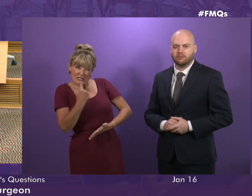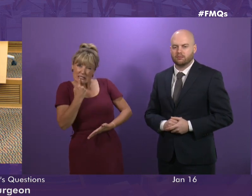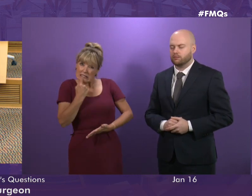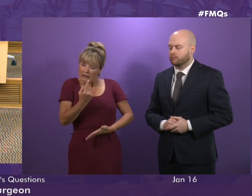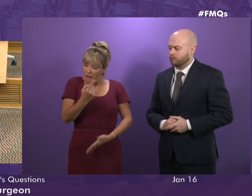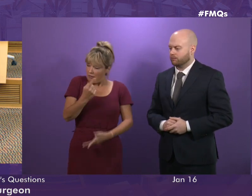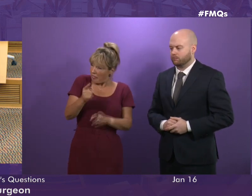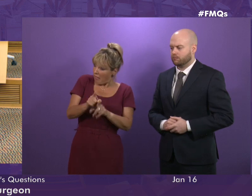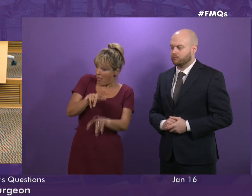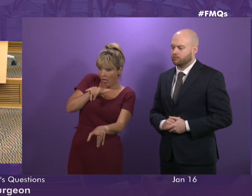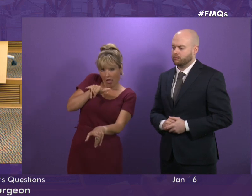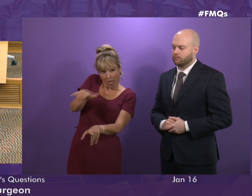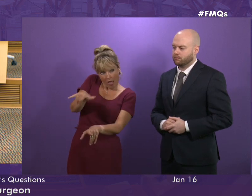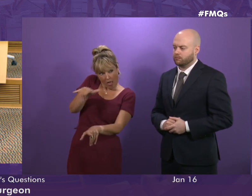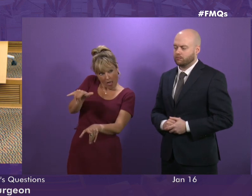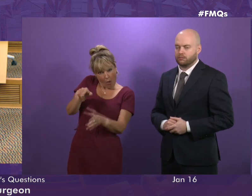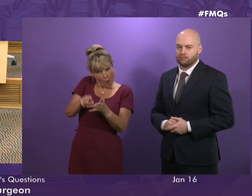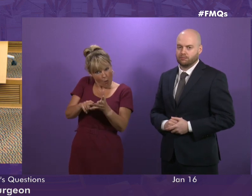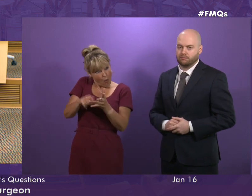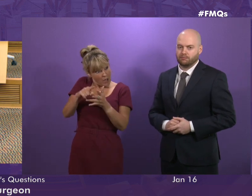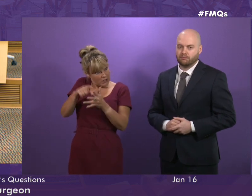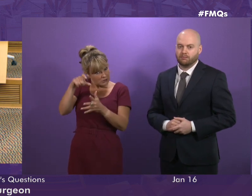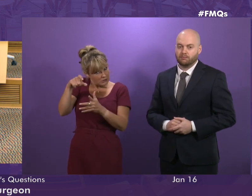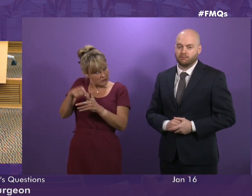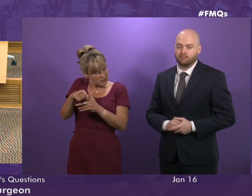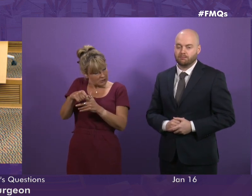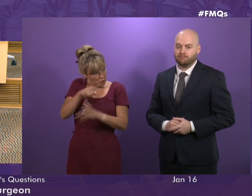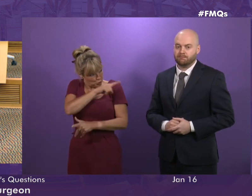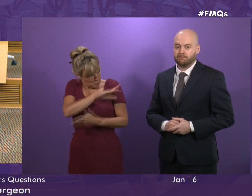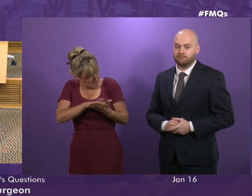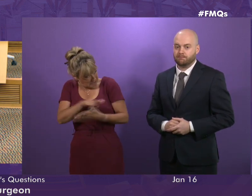that that will be anything other than an independent and robust review? In fact, the 2015 review,